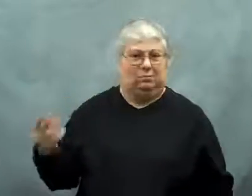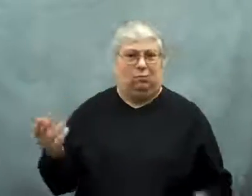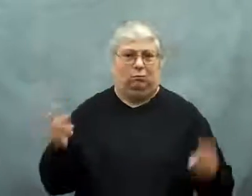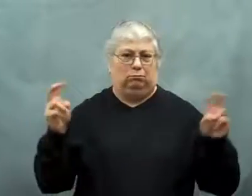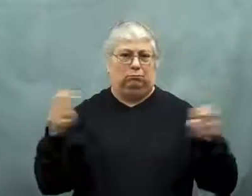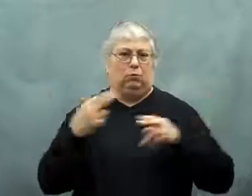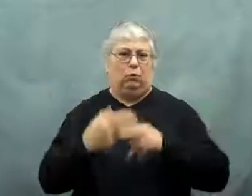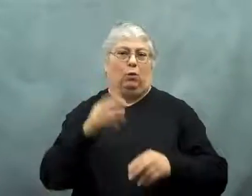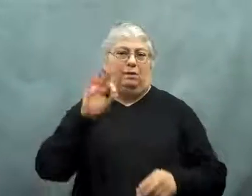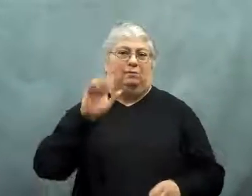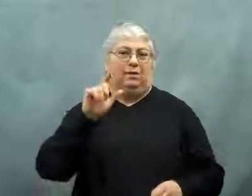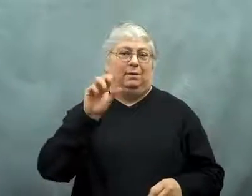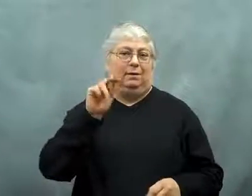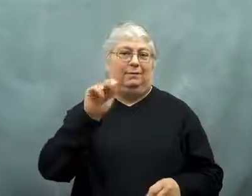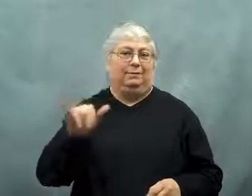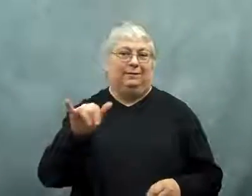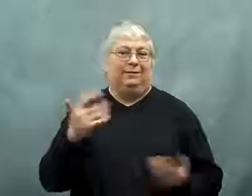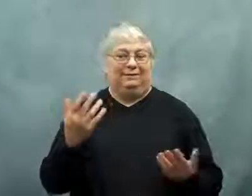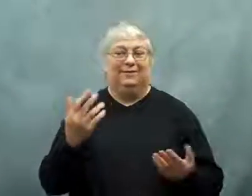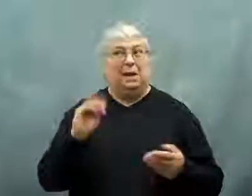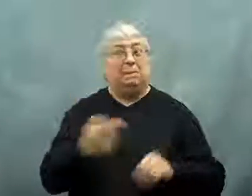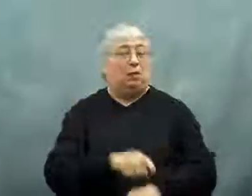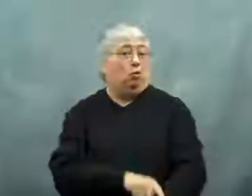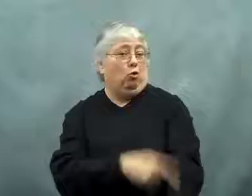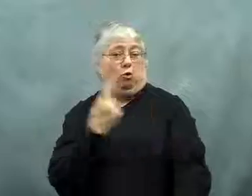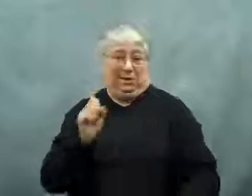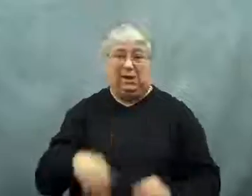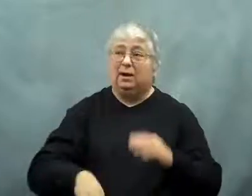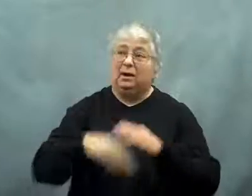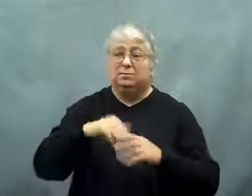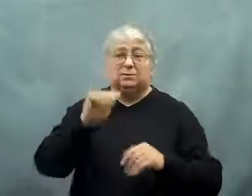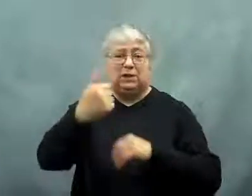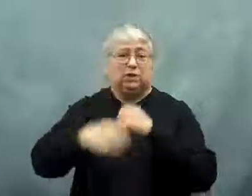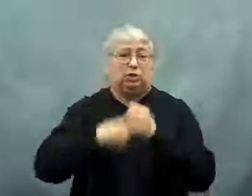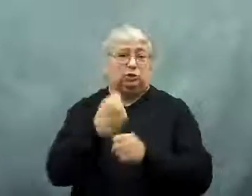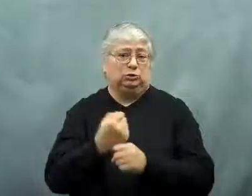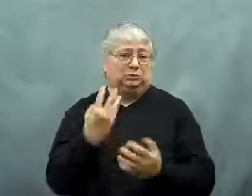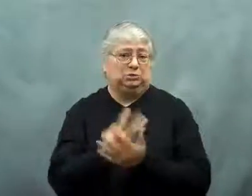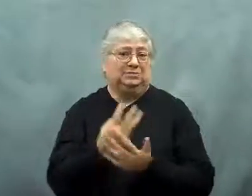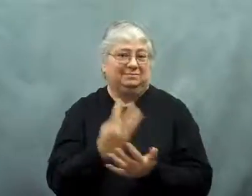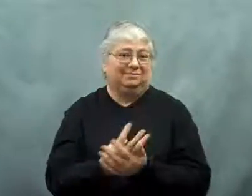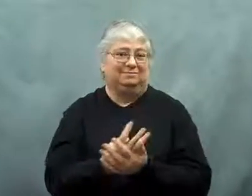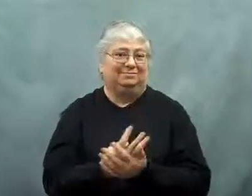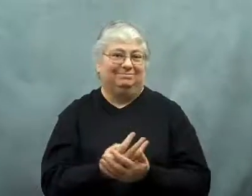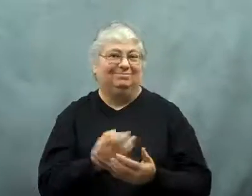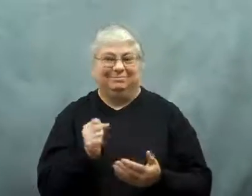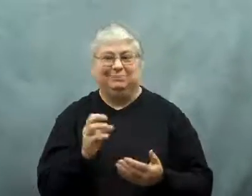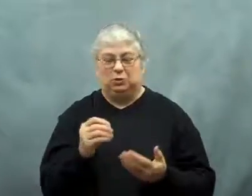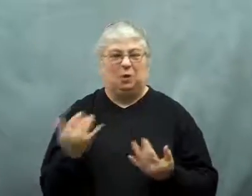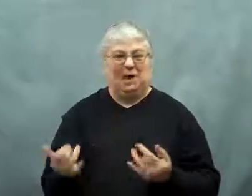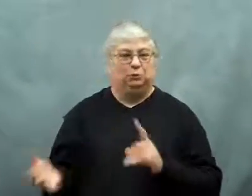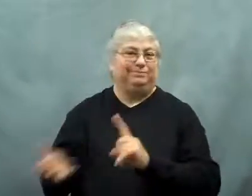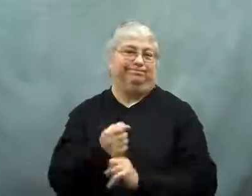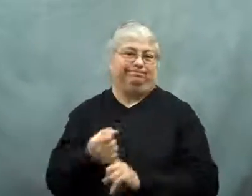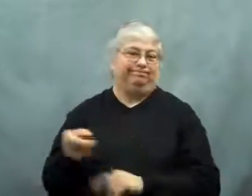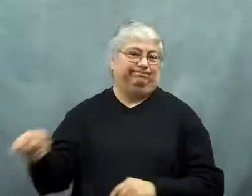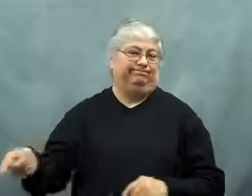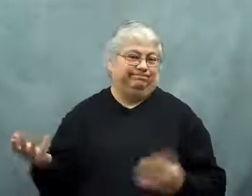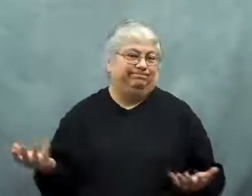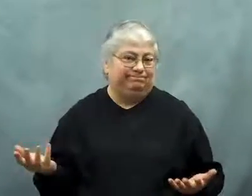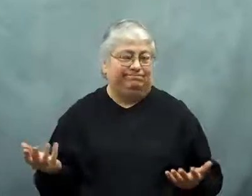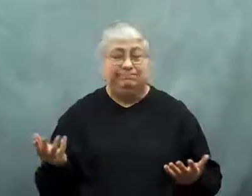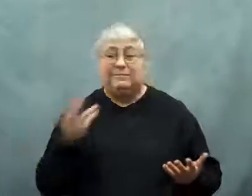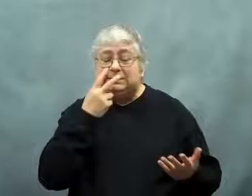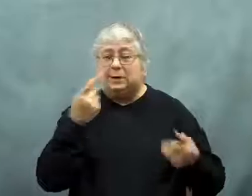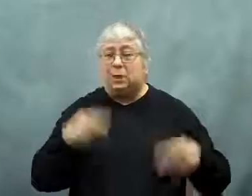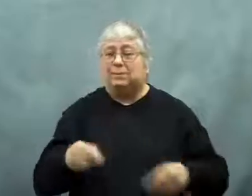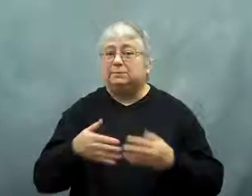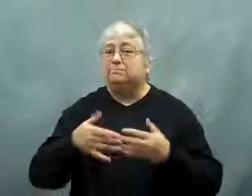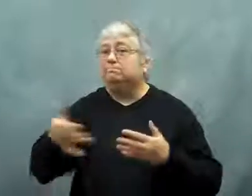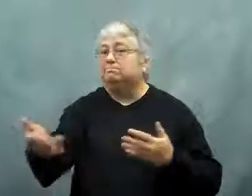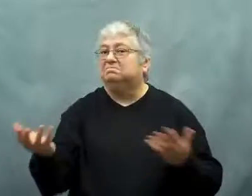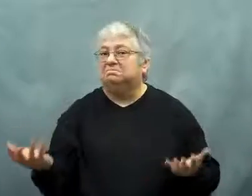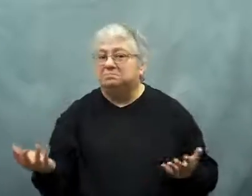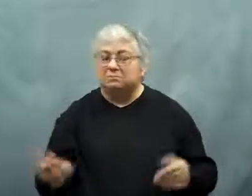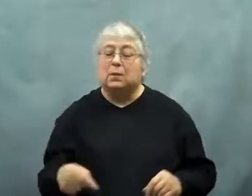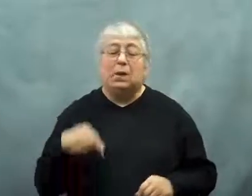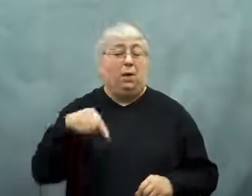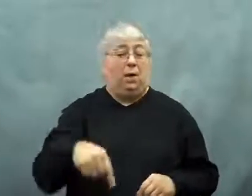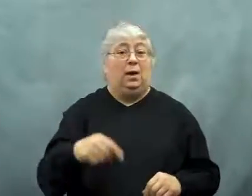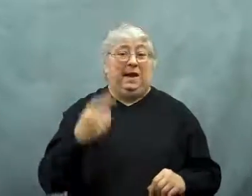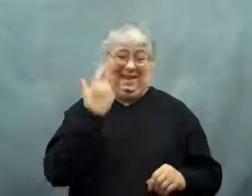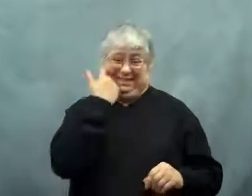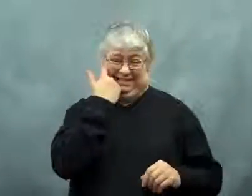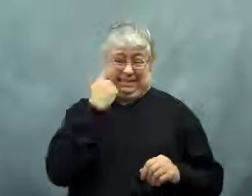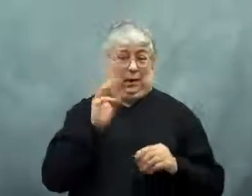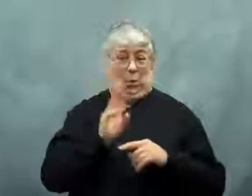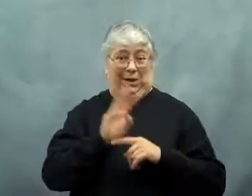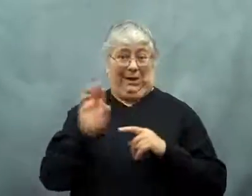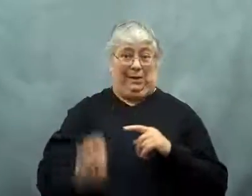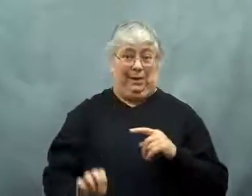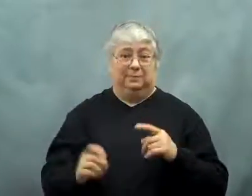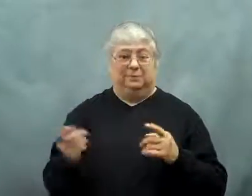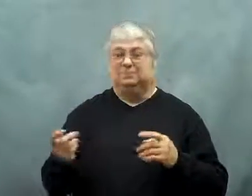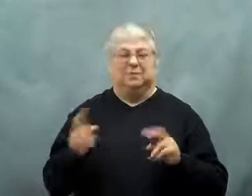she committed a felony, and could be sentenced up to 10 years in prison.